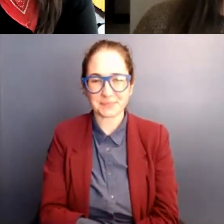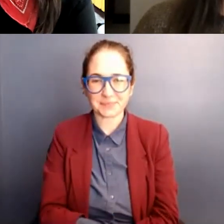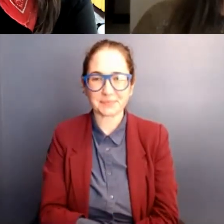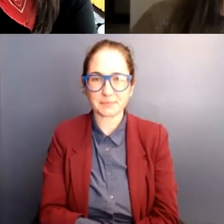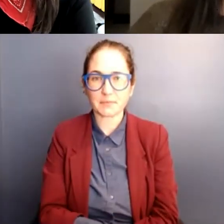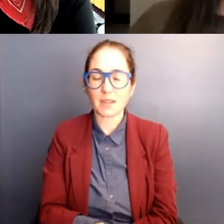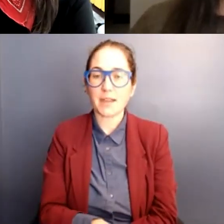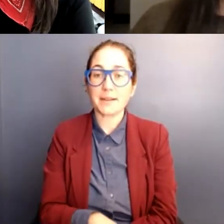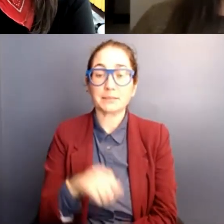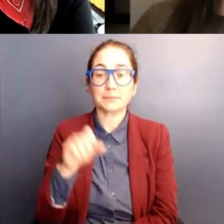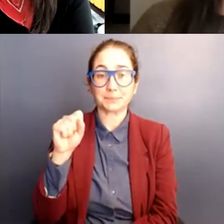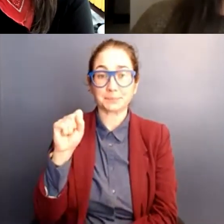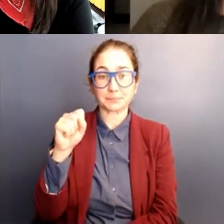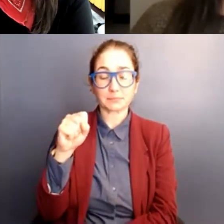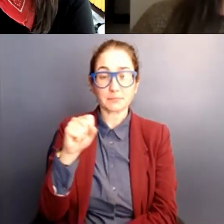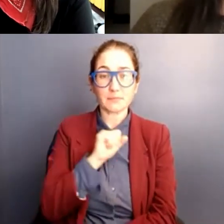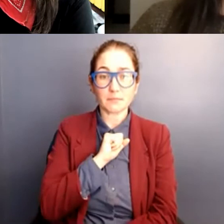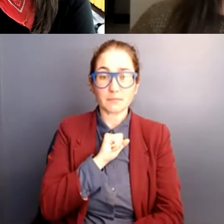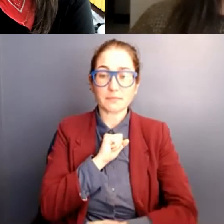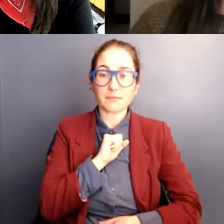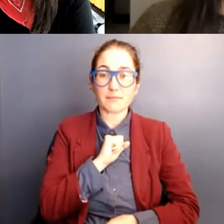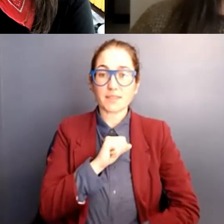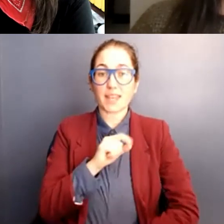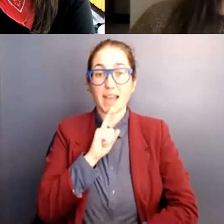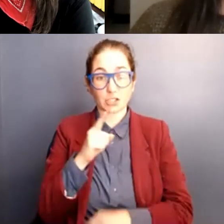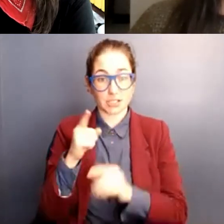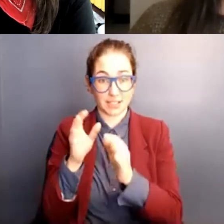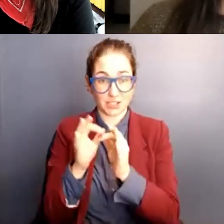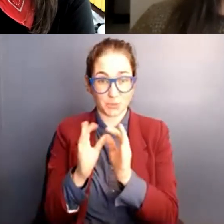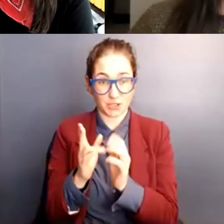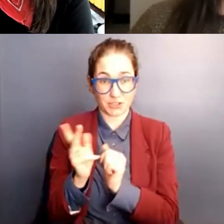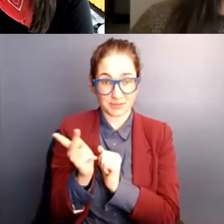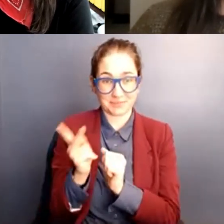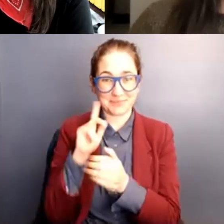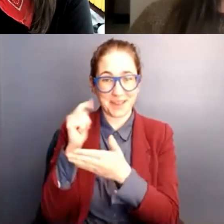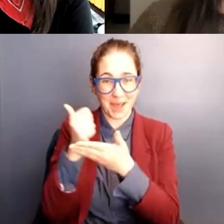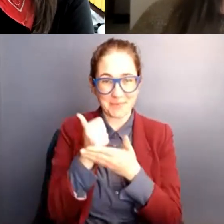Actually, the interpreters helped me quite a bit figure